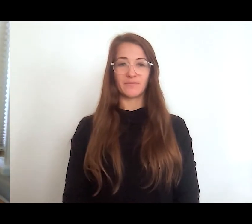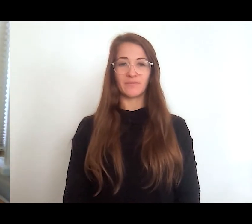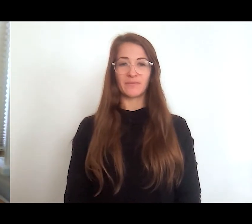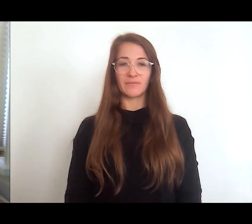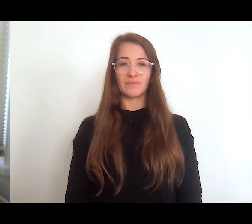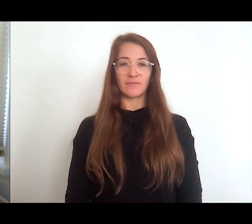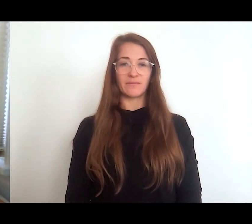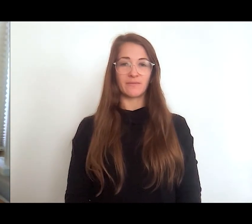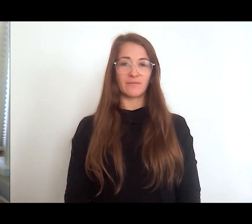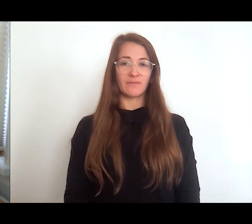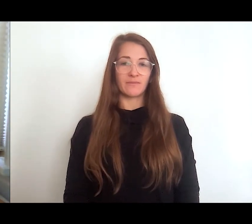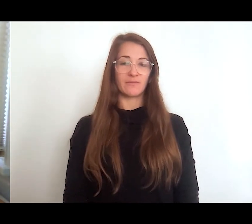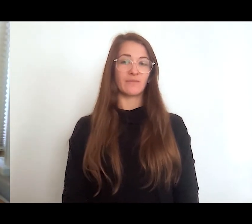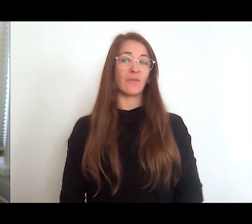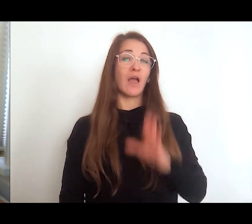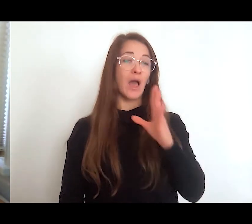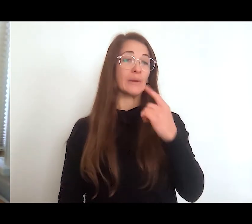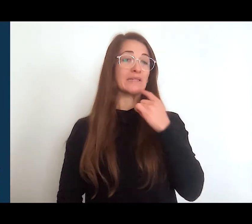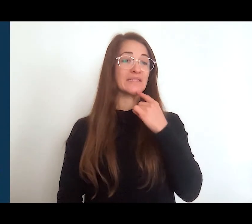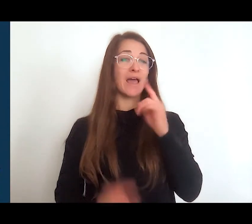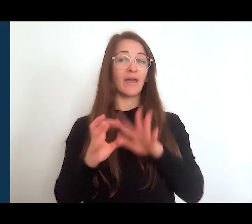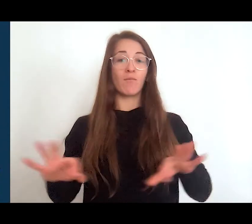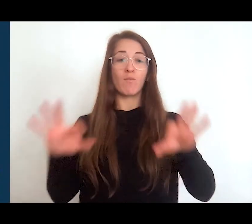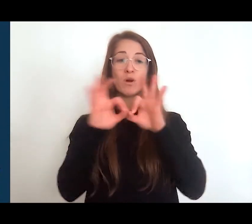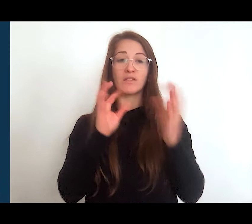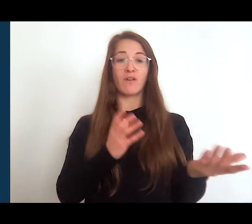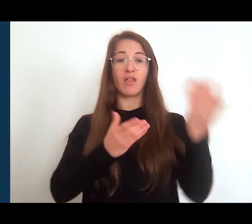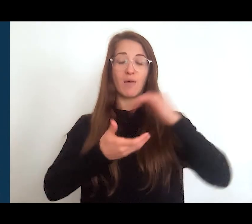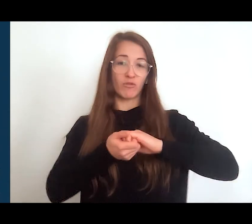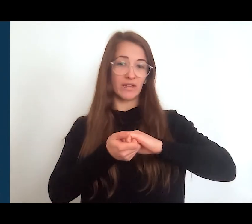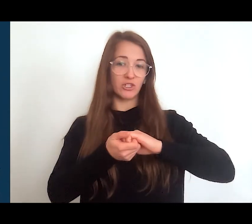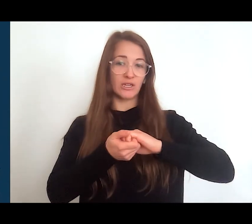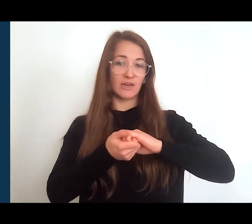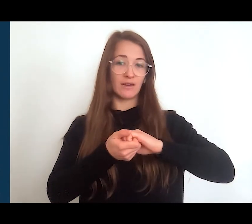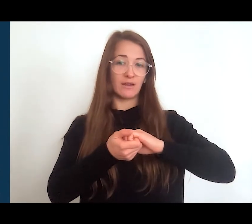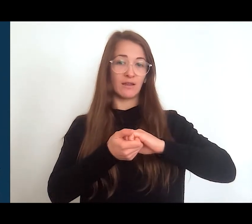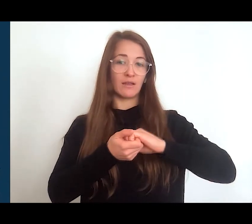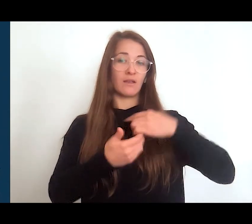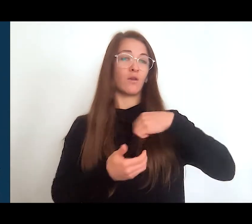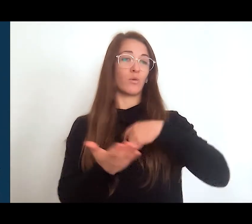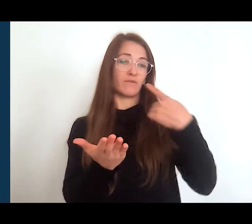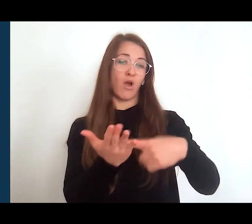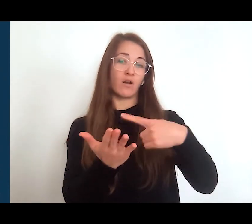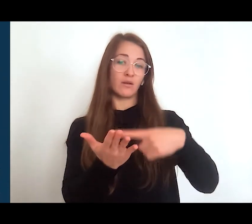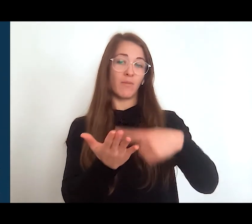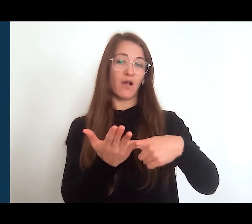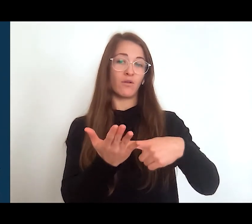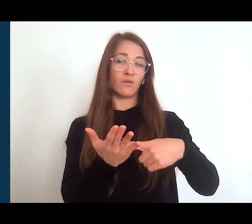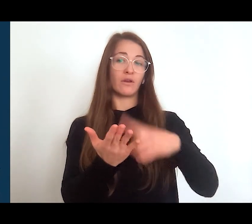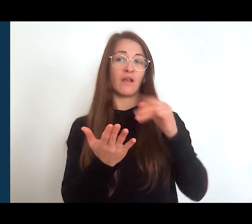WE'LL START WITH CARLA? THE IMPORTANCE OF